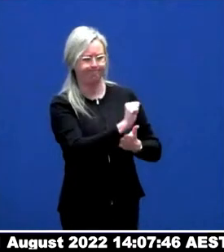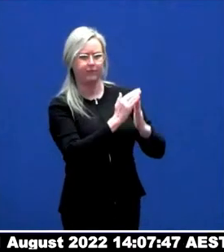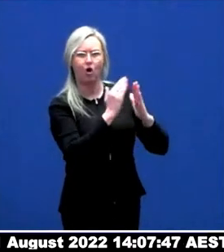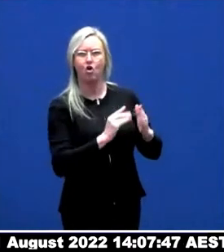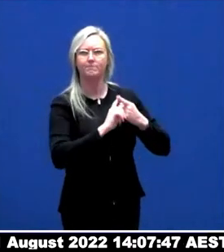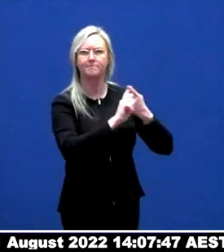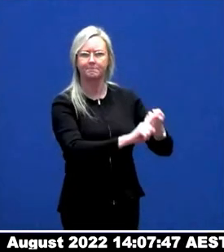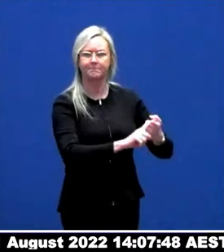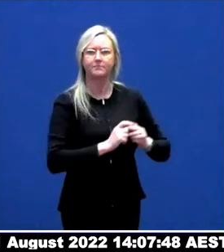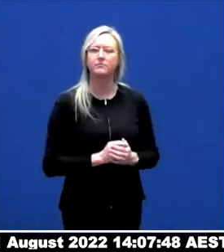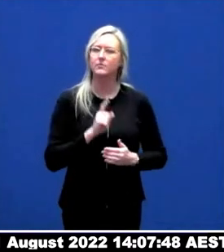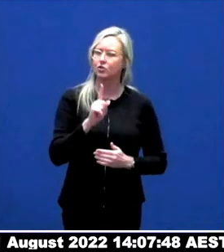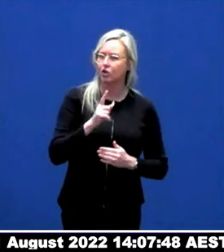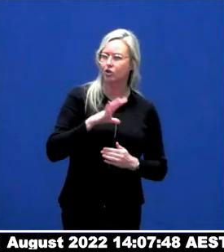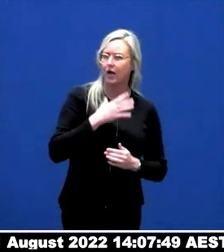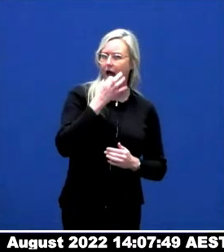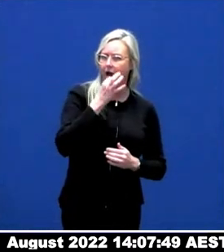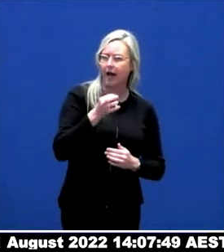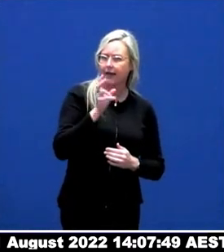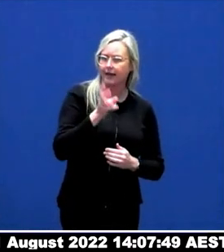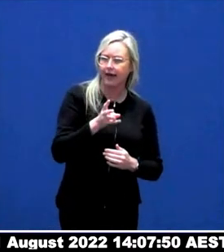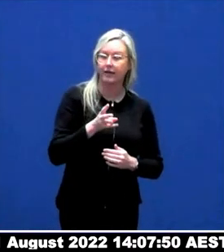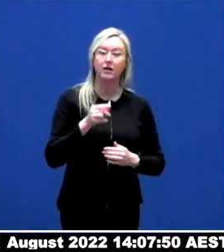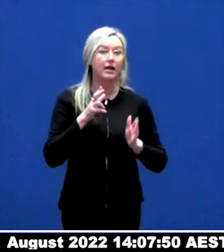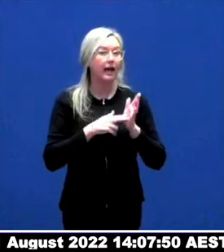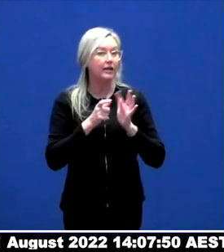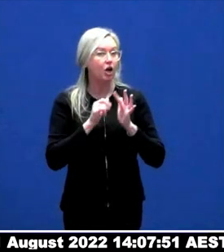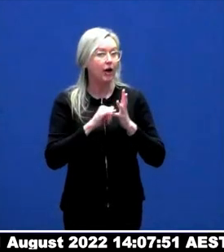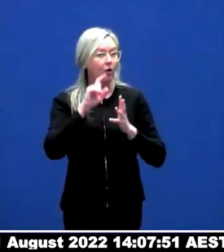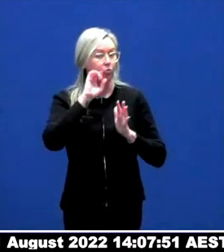Does the NDIS provide interim accommodation to someone who is homeless?